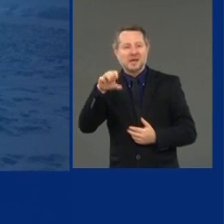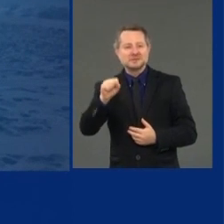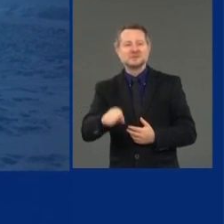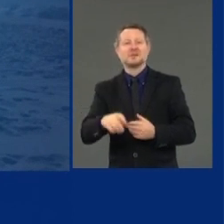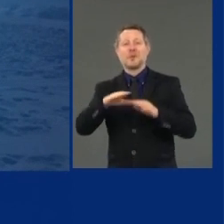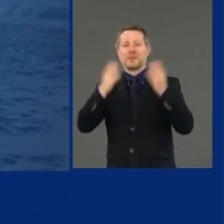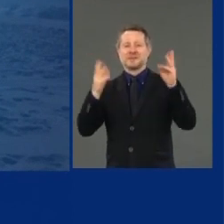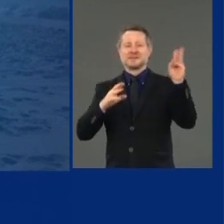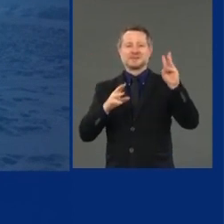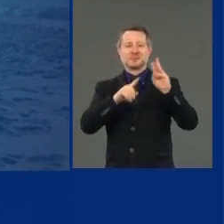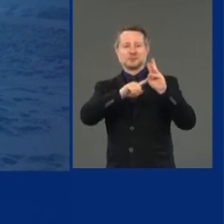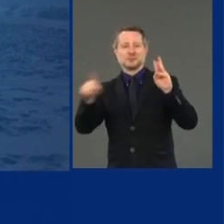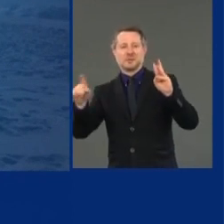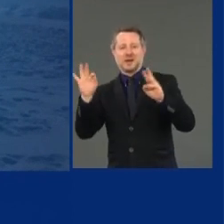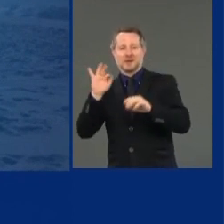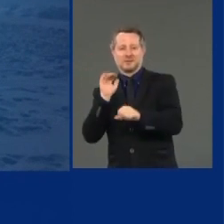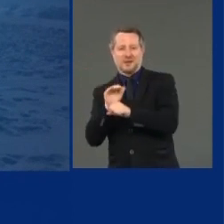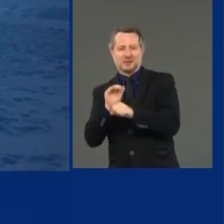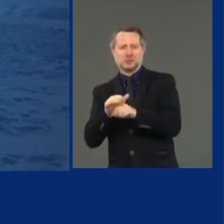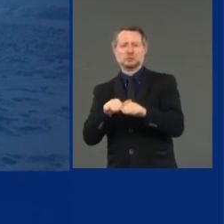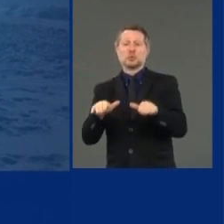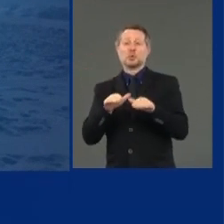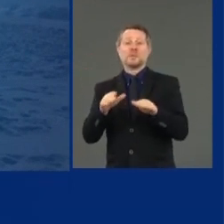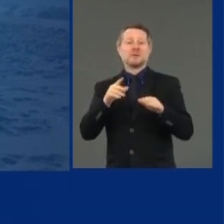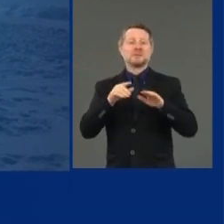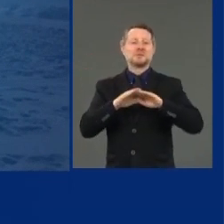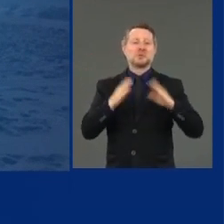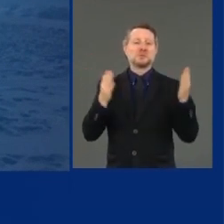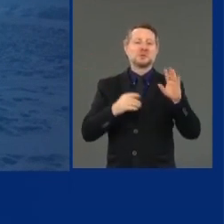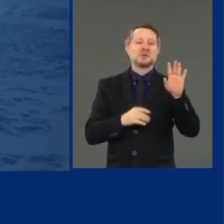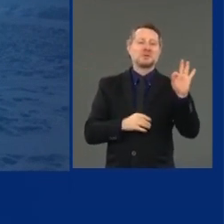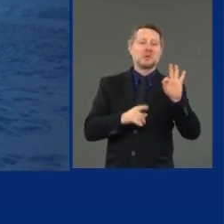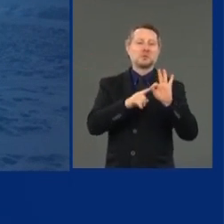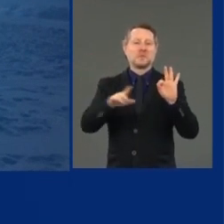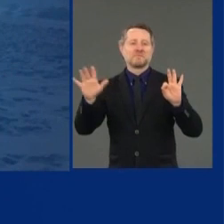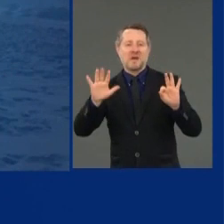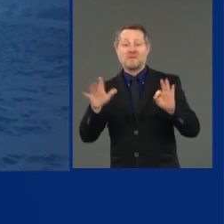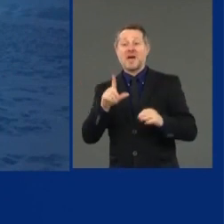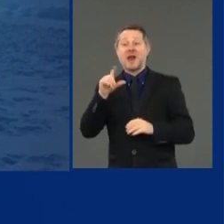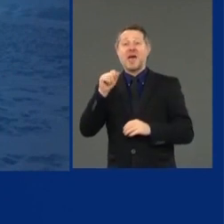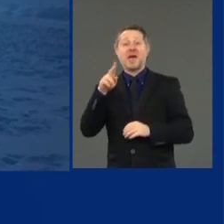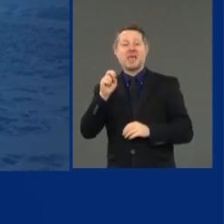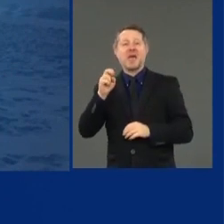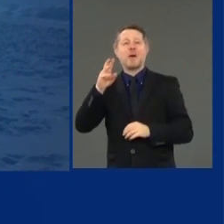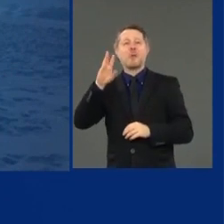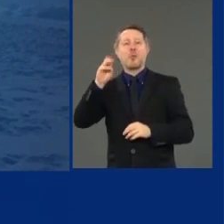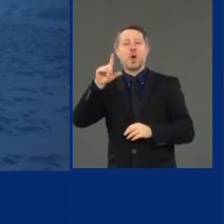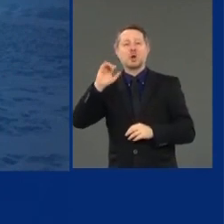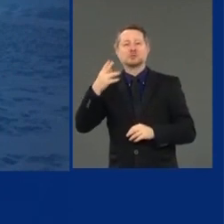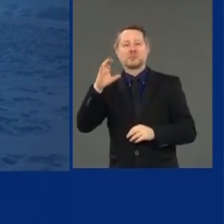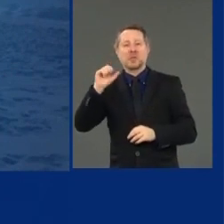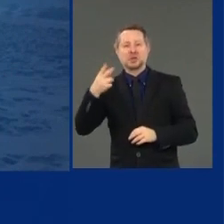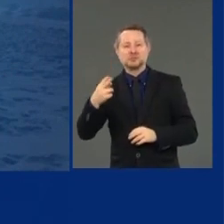00 A.M., THEY CLOSE AT 9:00 P.M., SWIMMING IS ALLOWED FROM